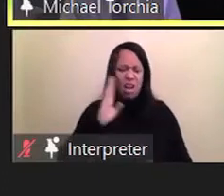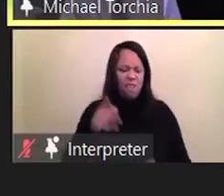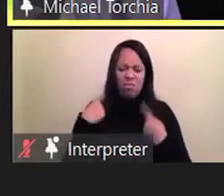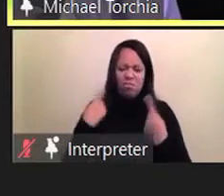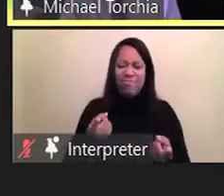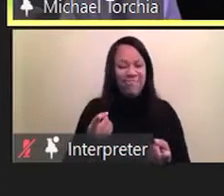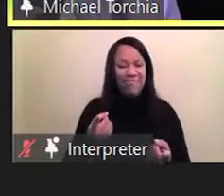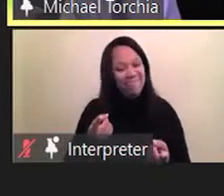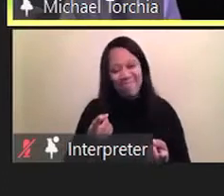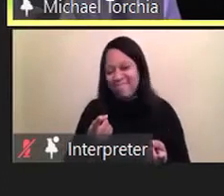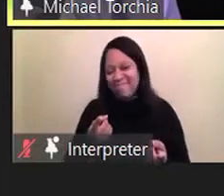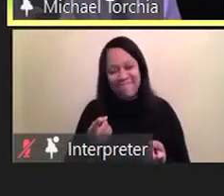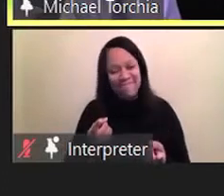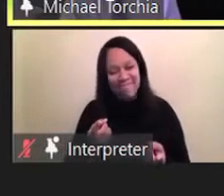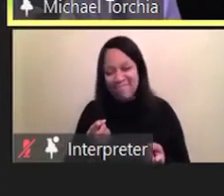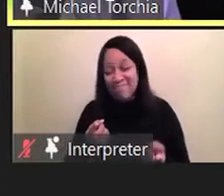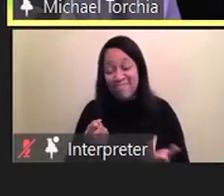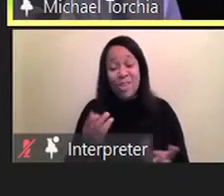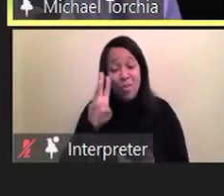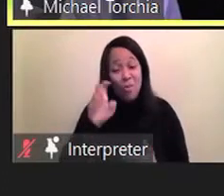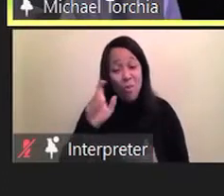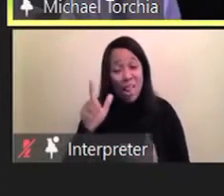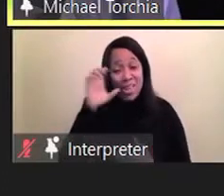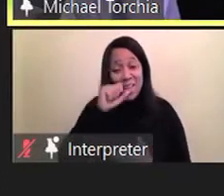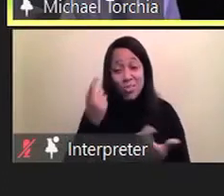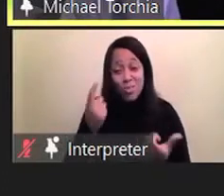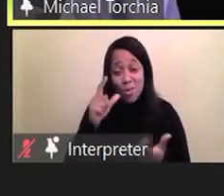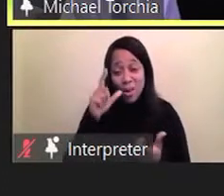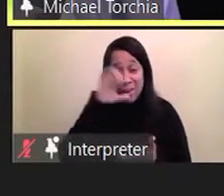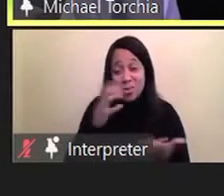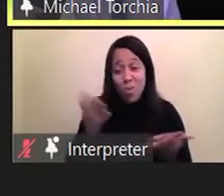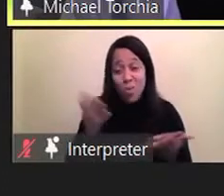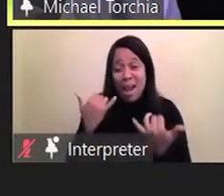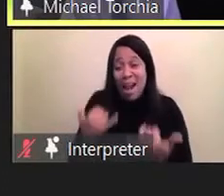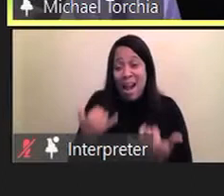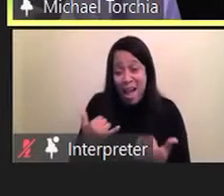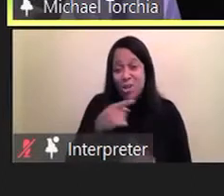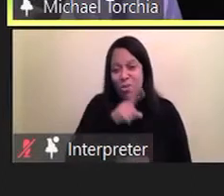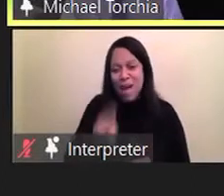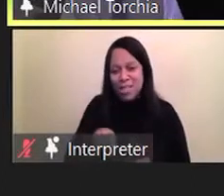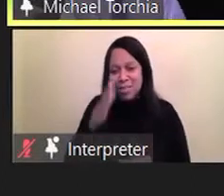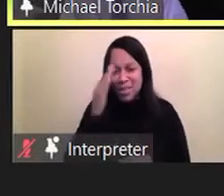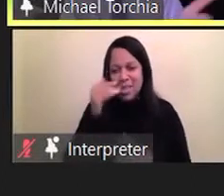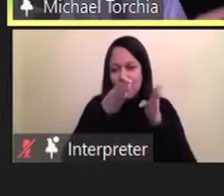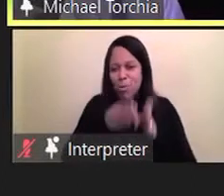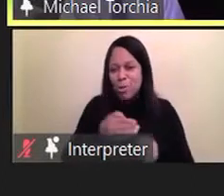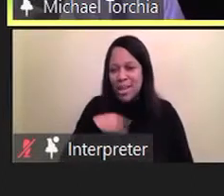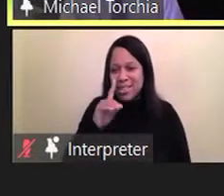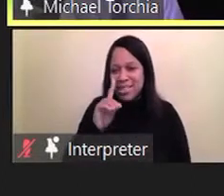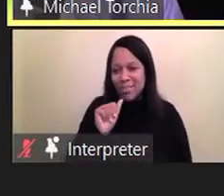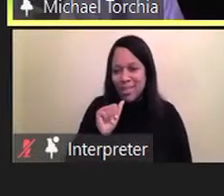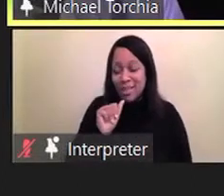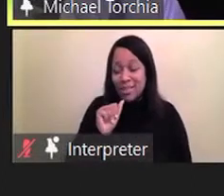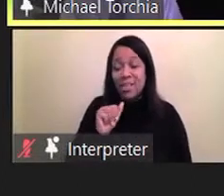Well, you may have to do it now because you have a disabled employee. If you've never done it for other disabled employees,